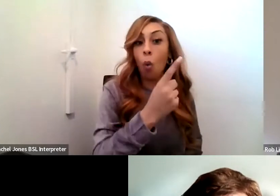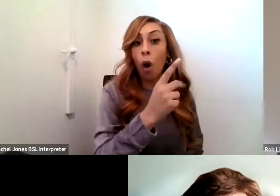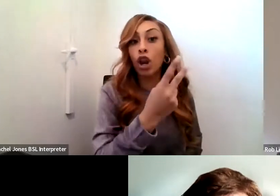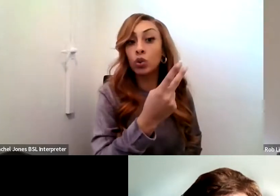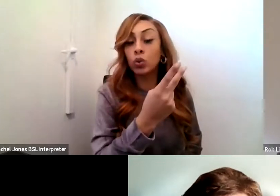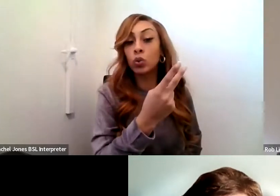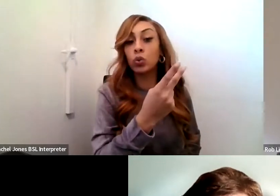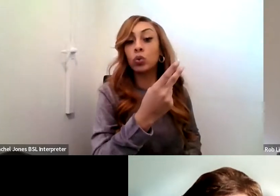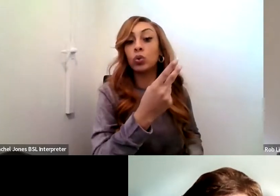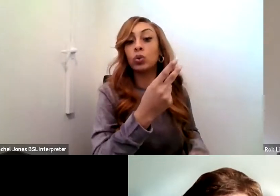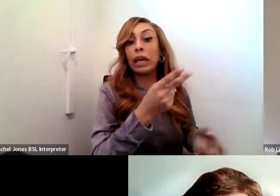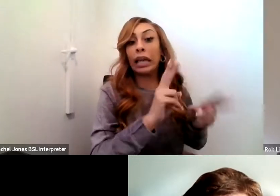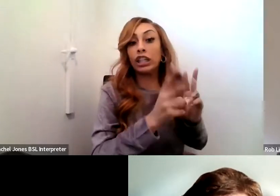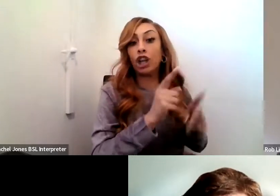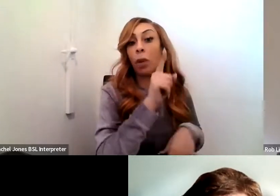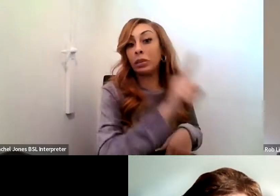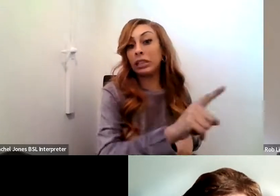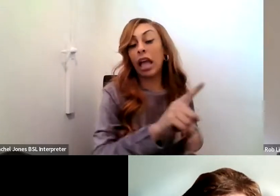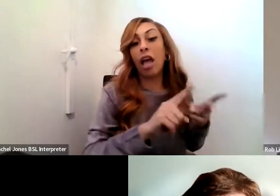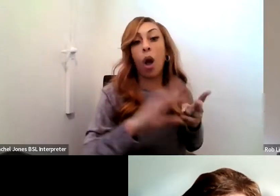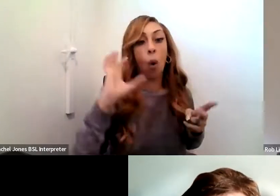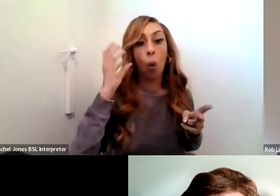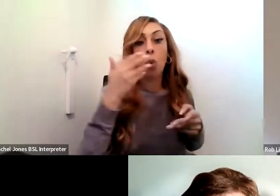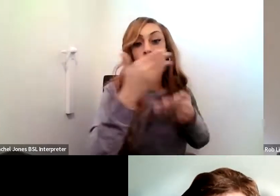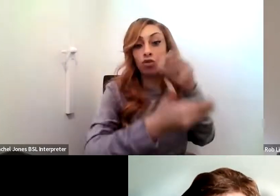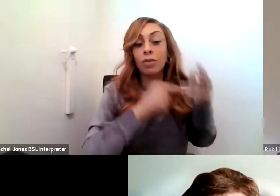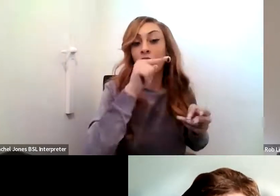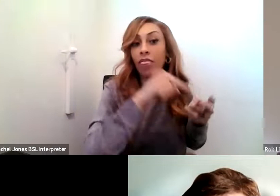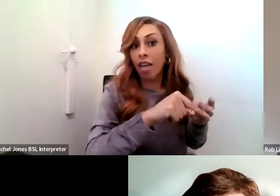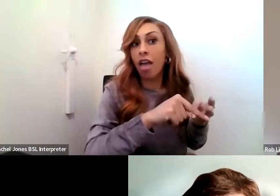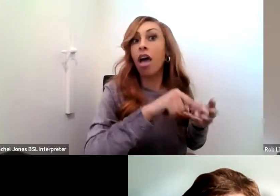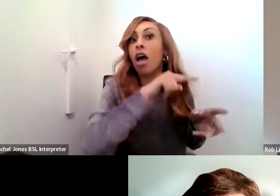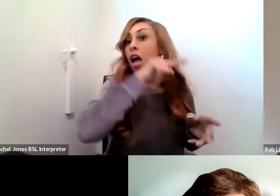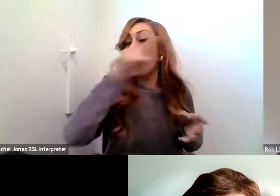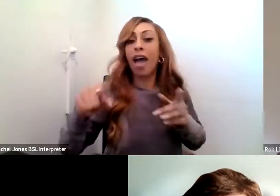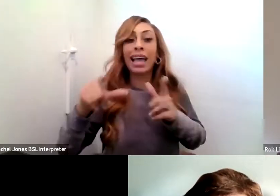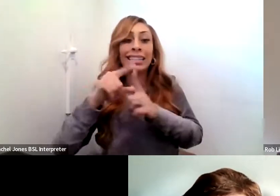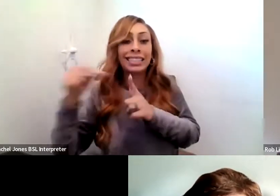where these provisions are in place, and from the disability arts perspective,